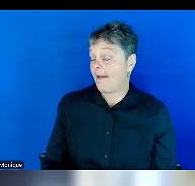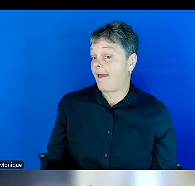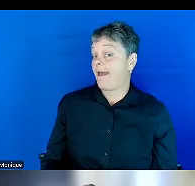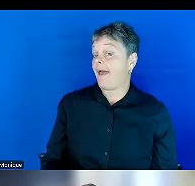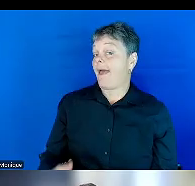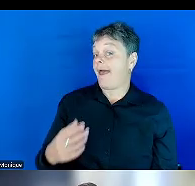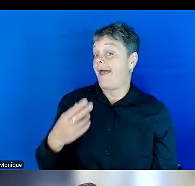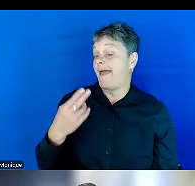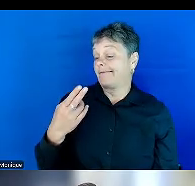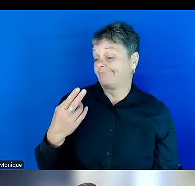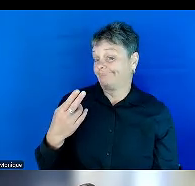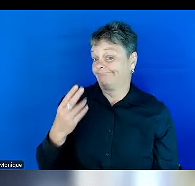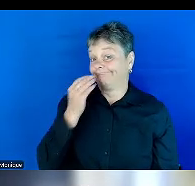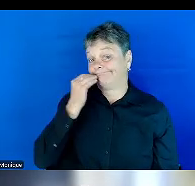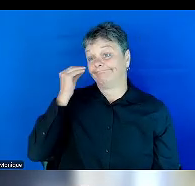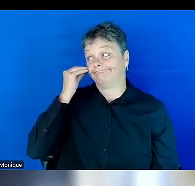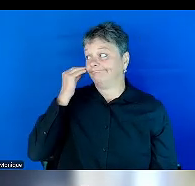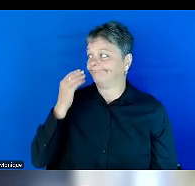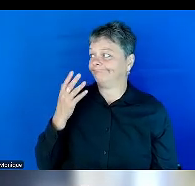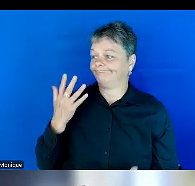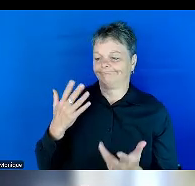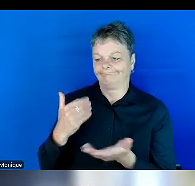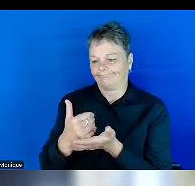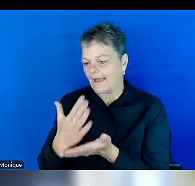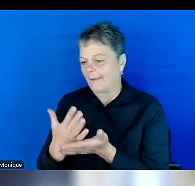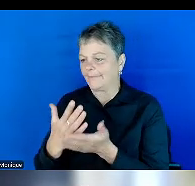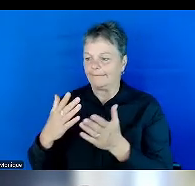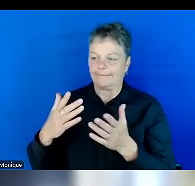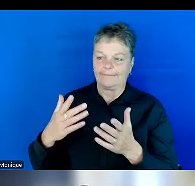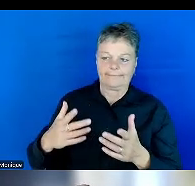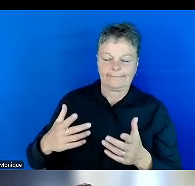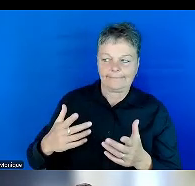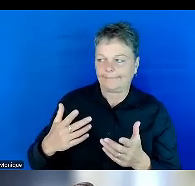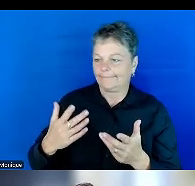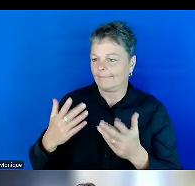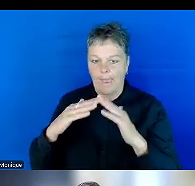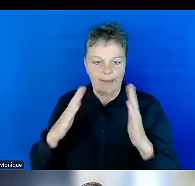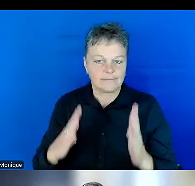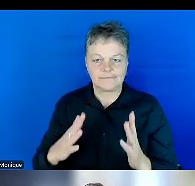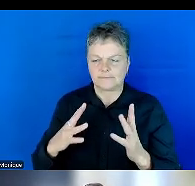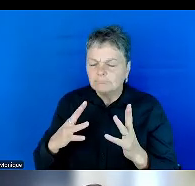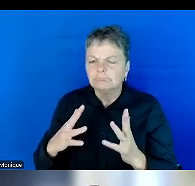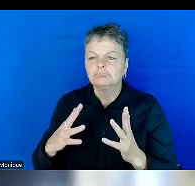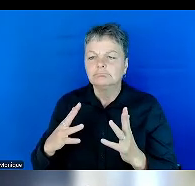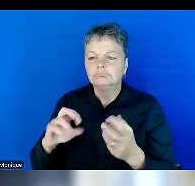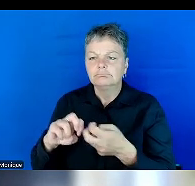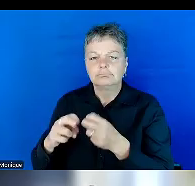and this is probably one of the bigger ones. Um, of the more common ones that we get. So, if you